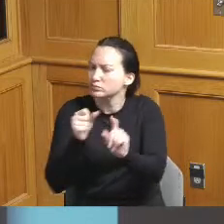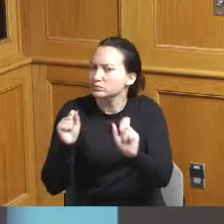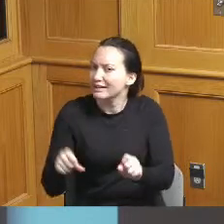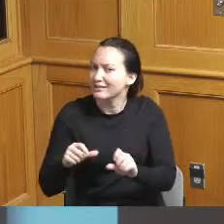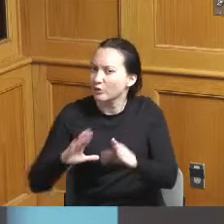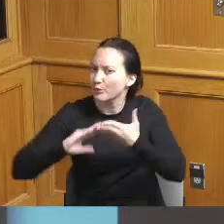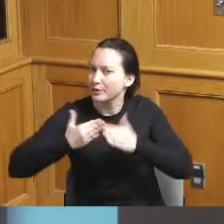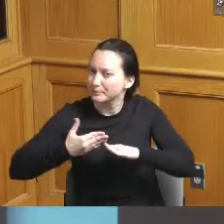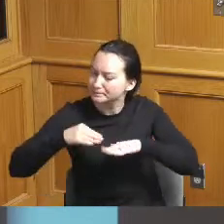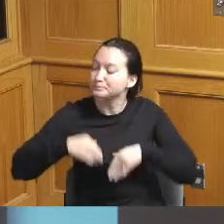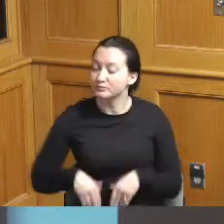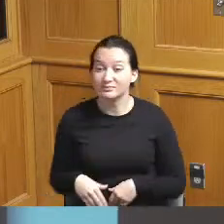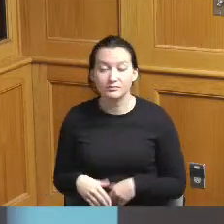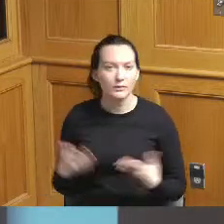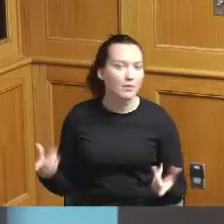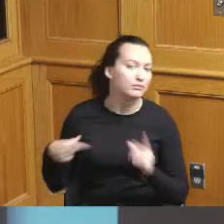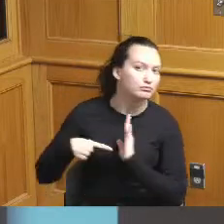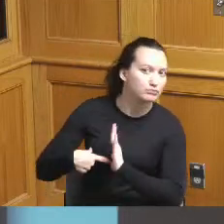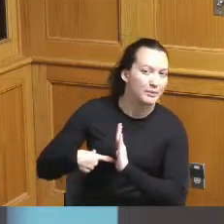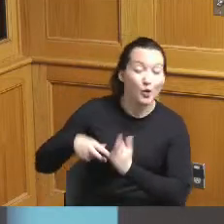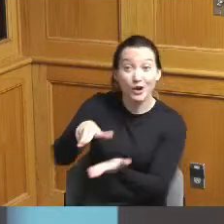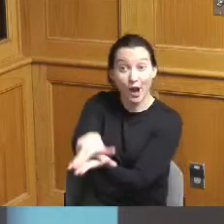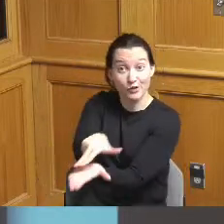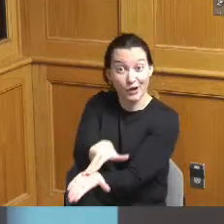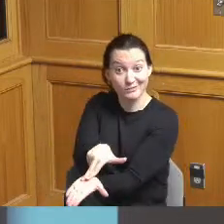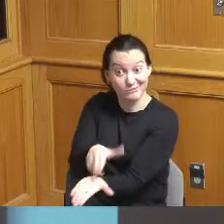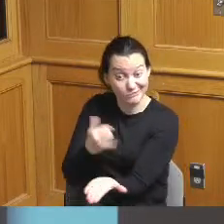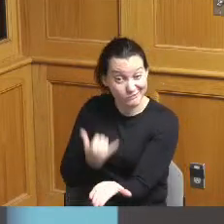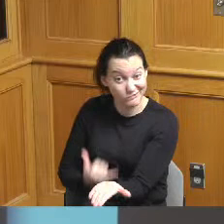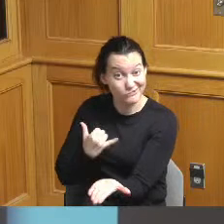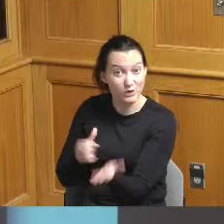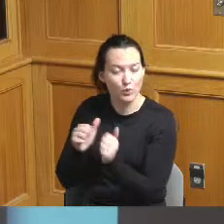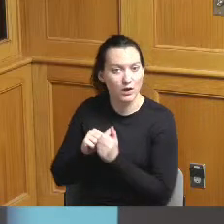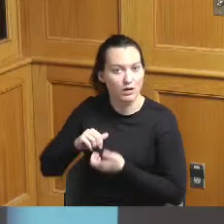the community so an example of the contracts that we currently hold with our partners will include